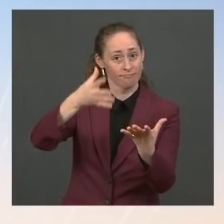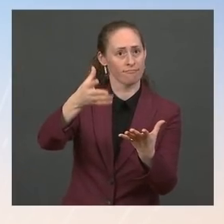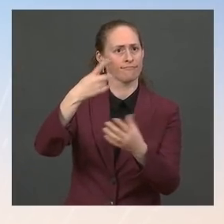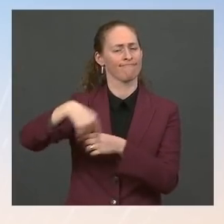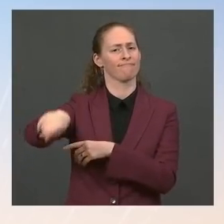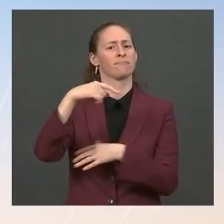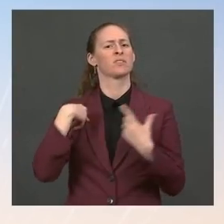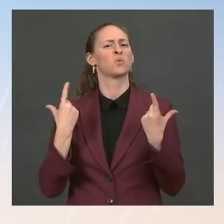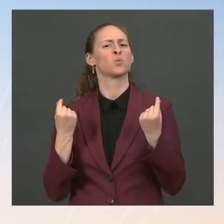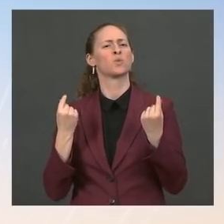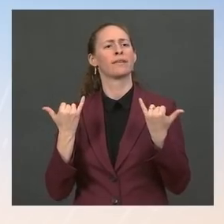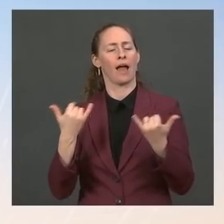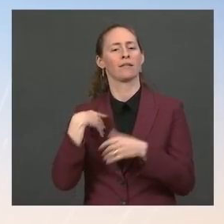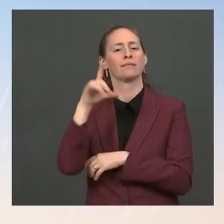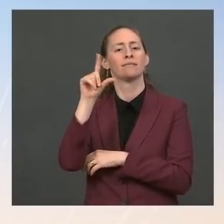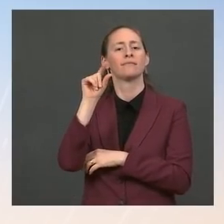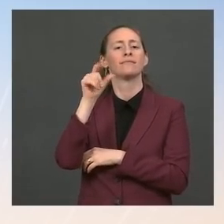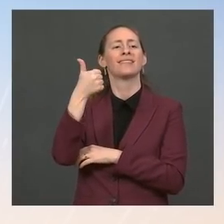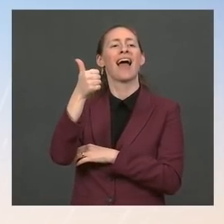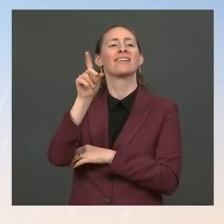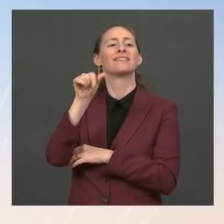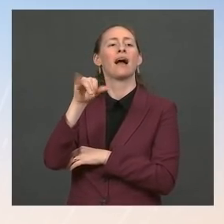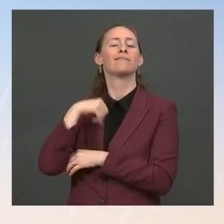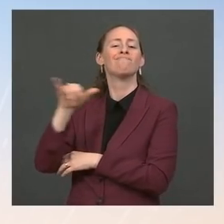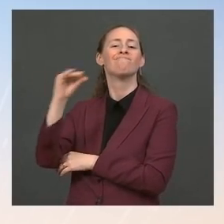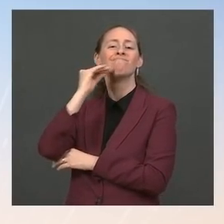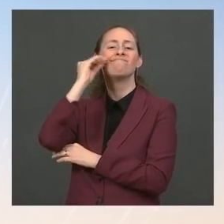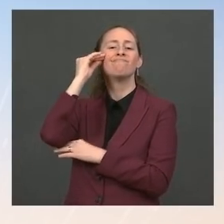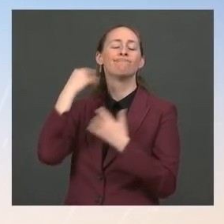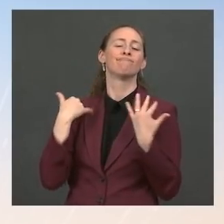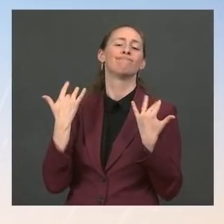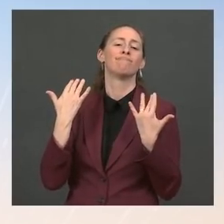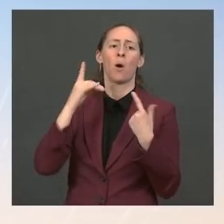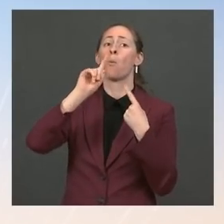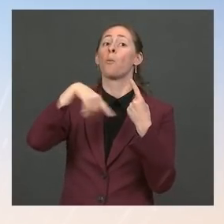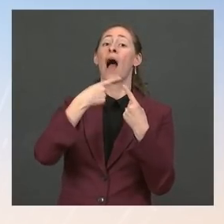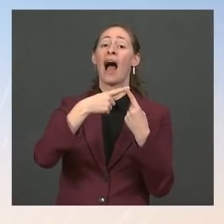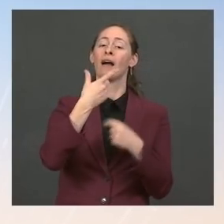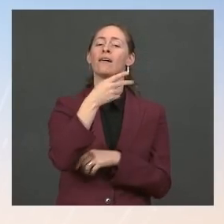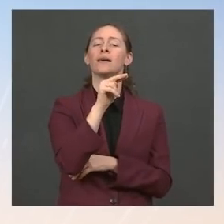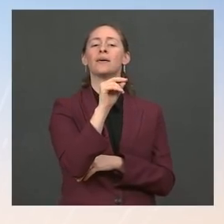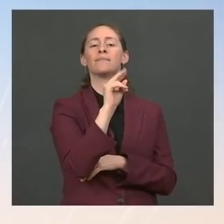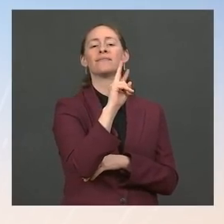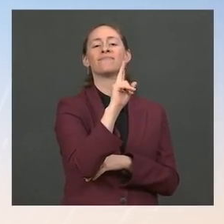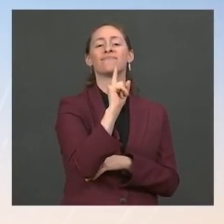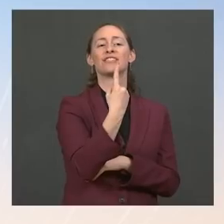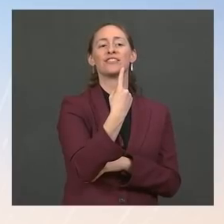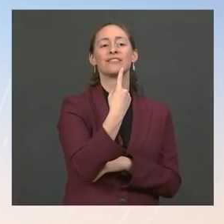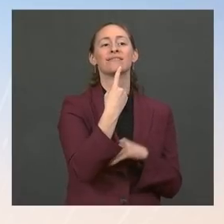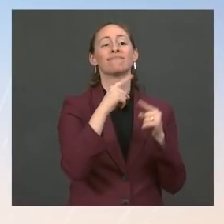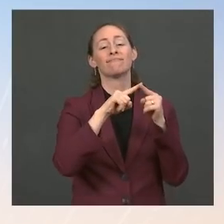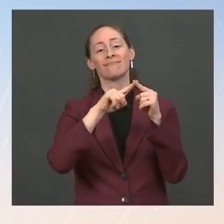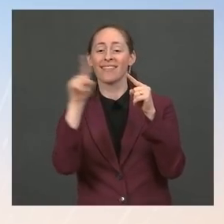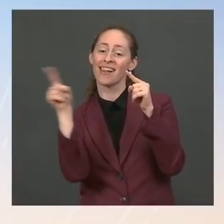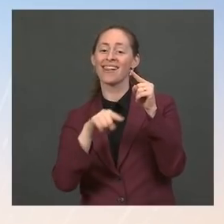which was the day after I received a positive test. It ended on Wednesday, November 10th. And then, yesterday, per White House protocols,